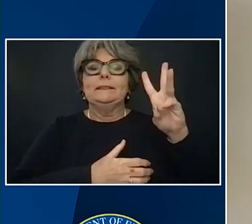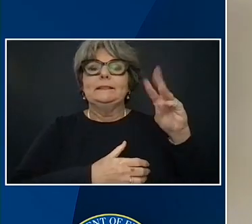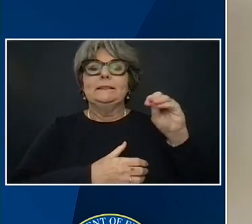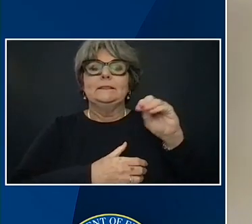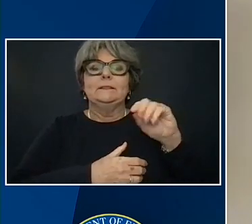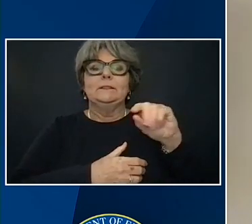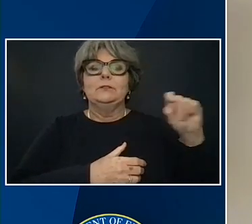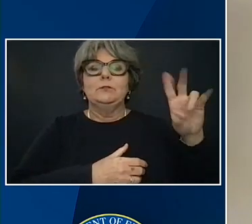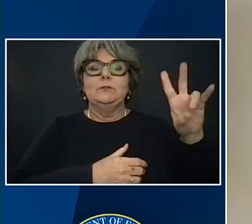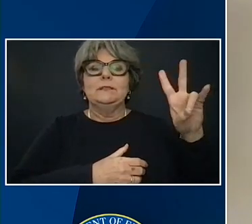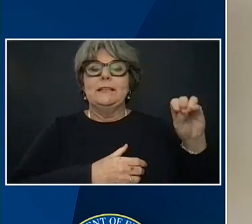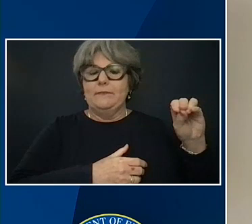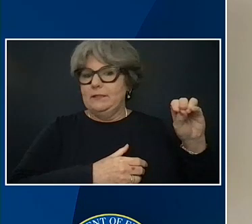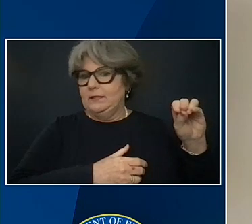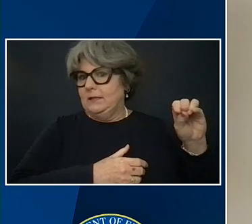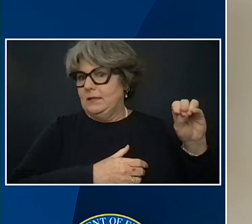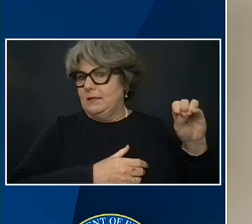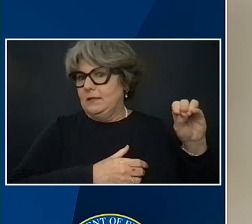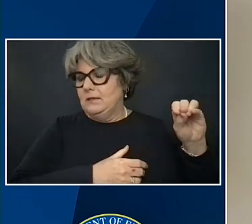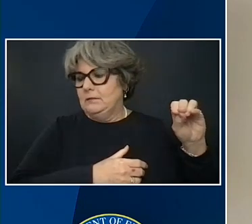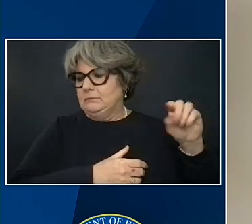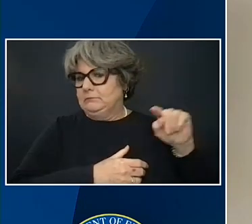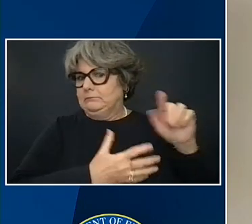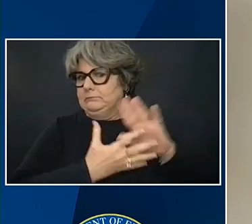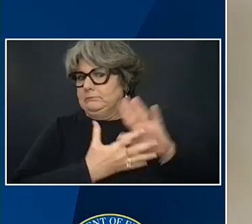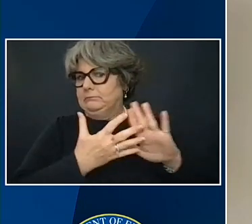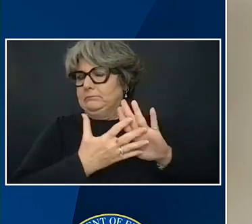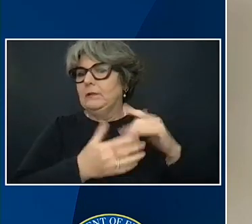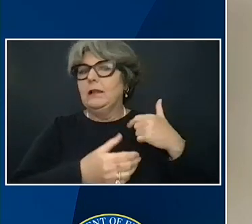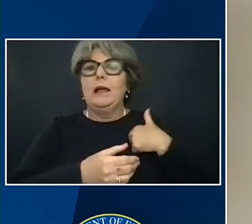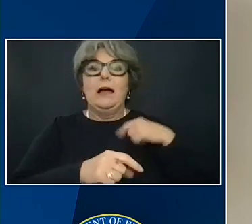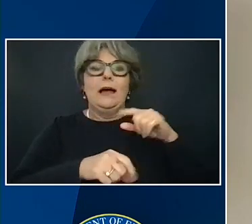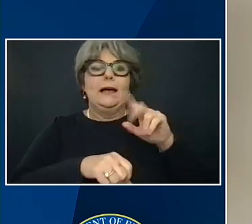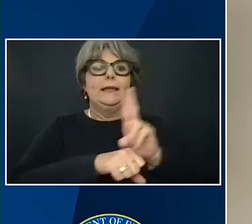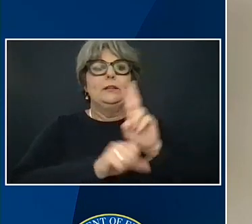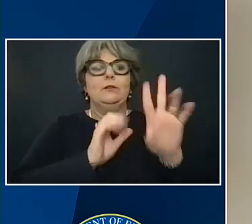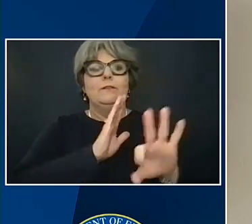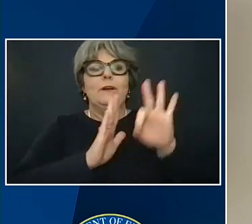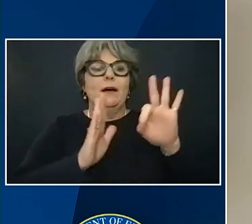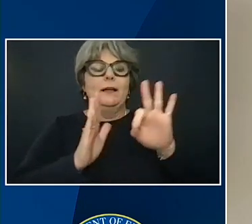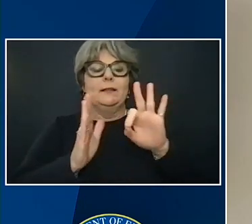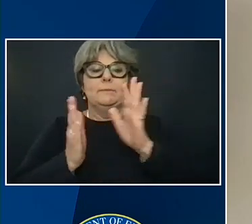typically opt in. Personally, I can usually find my textbook cheaper online so I don't opt in unless I